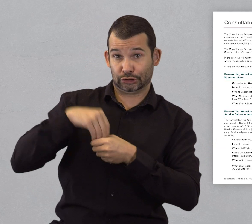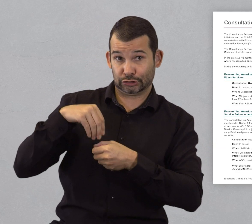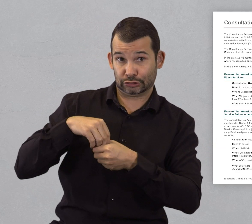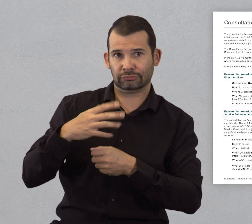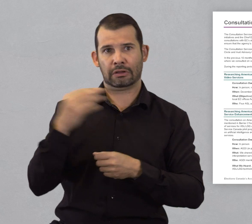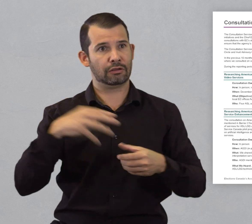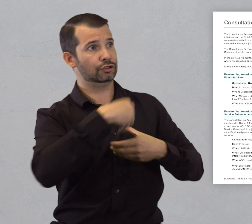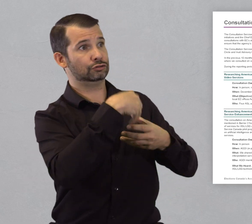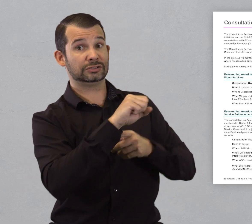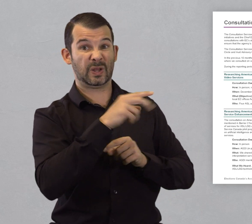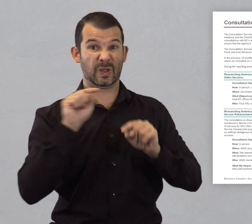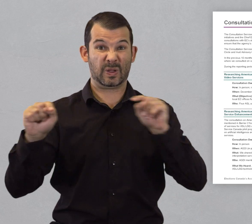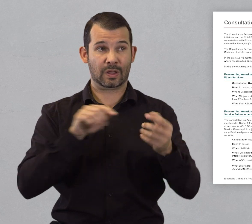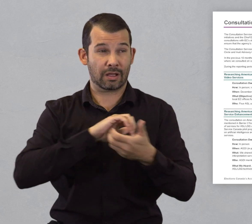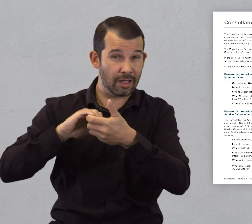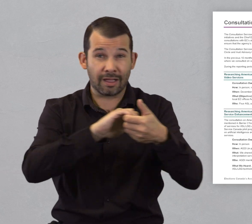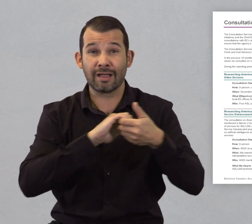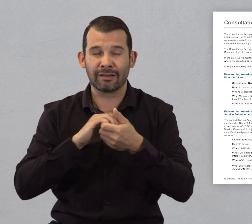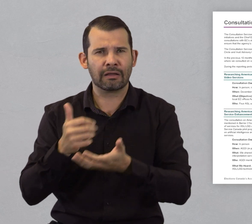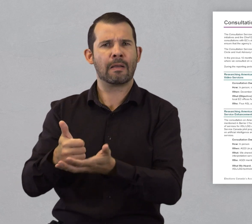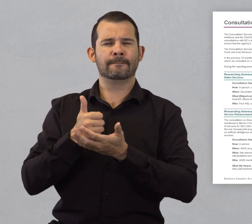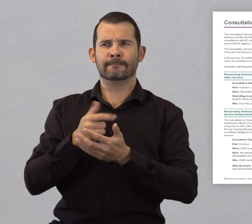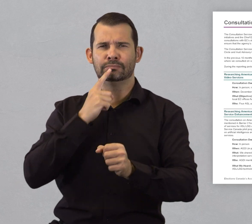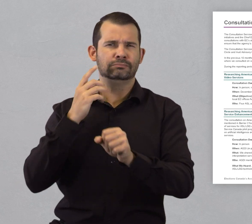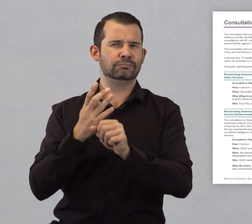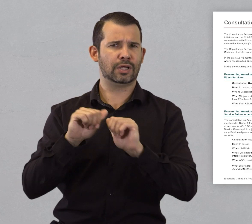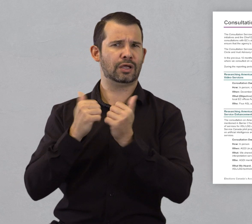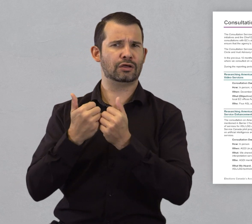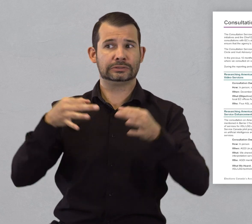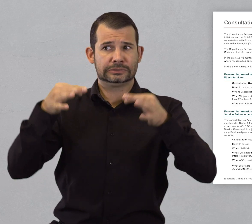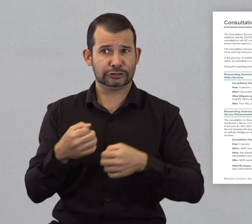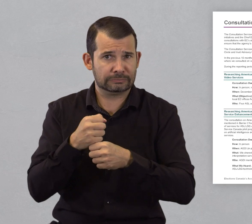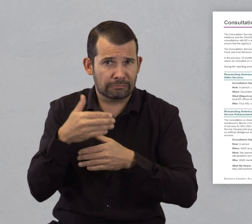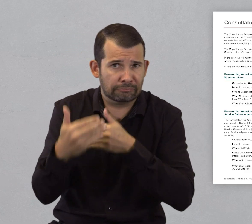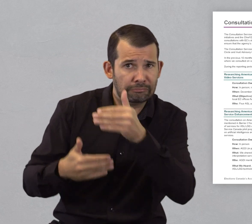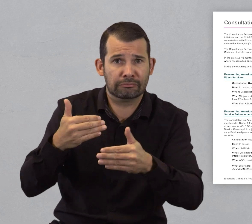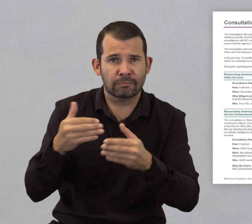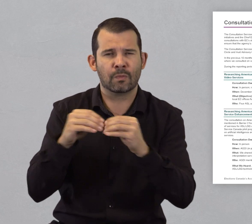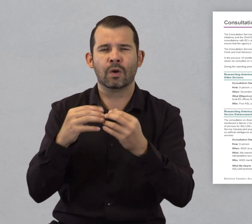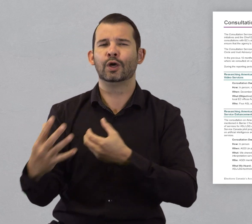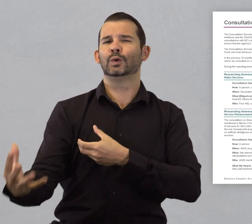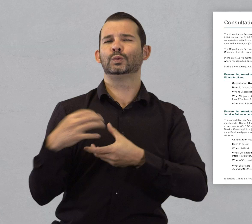and external stakeholders helps ensure that the agency’s decision-making is more inclusive